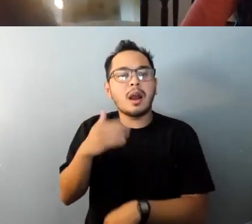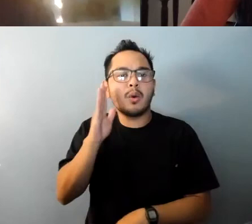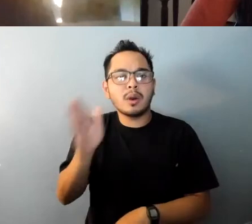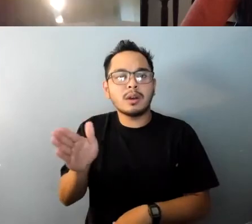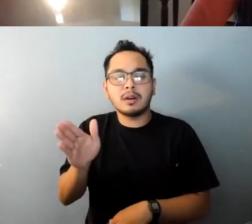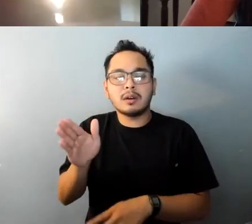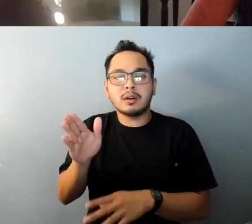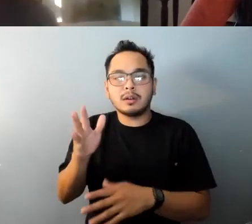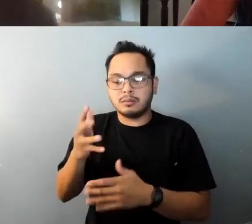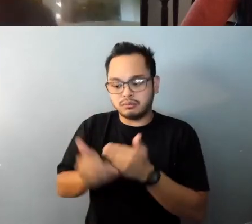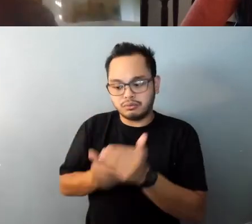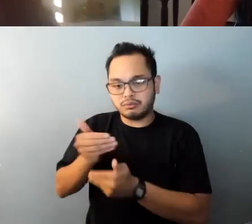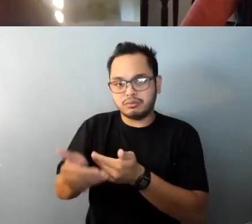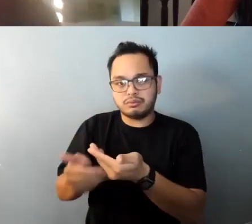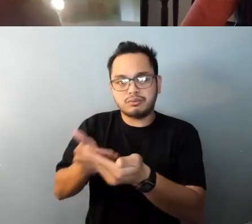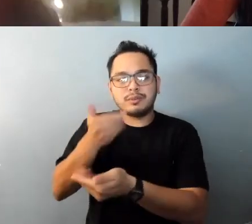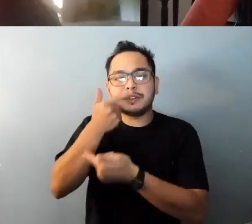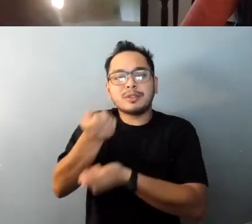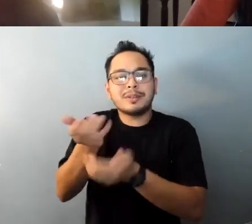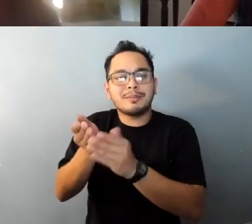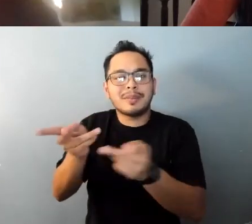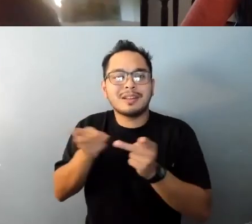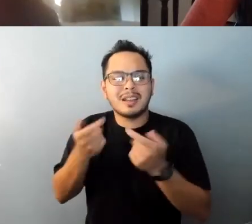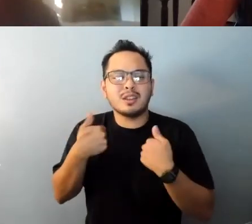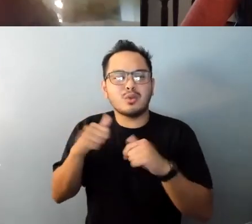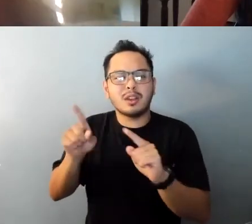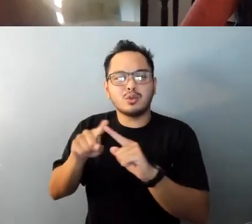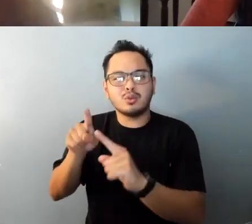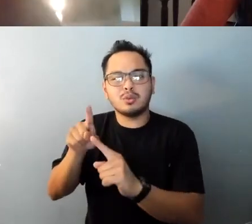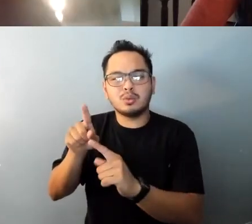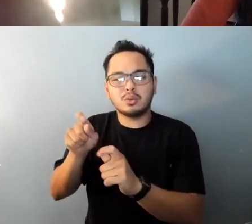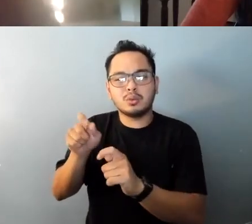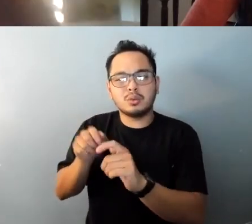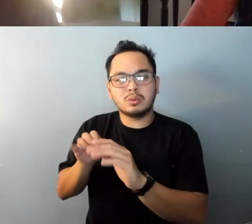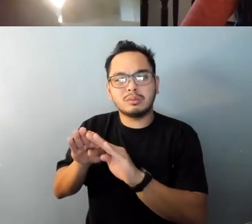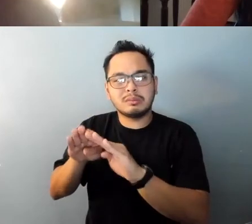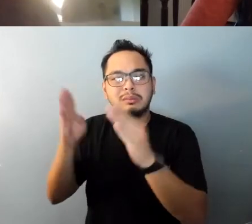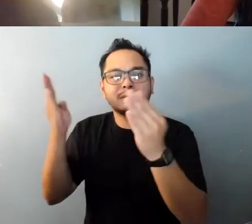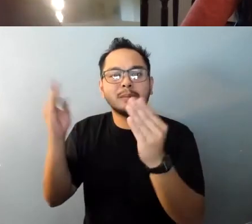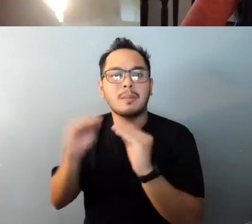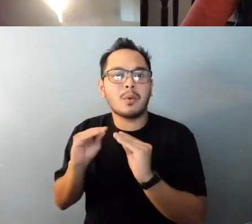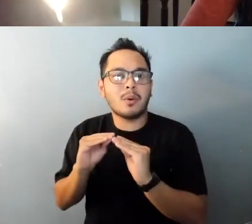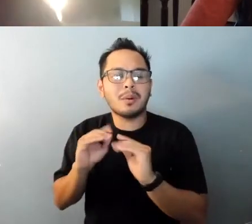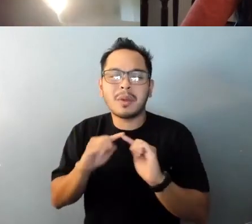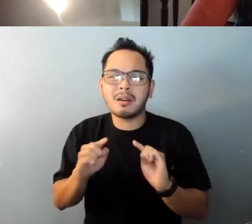interesting places, I get to try to pry open. And that did not feel limiting, it felt very